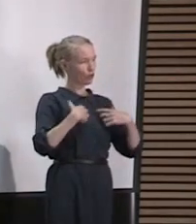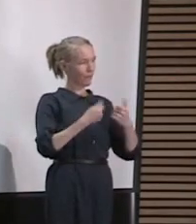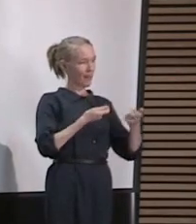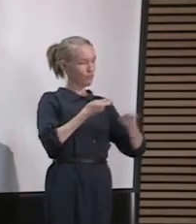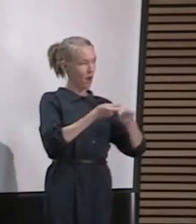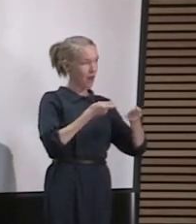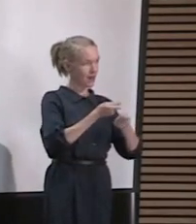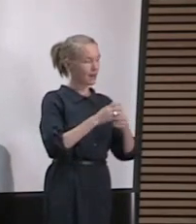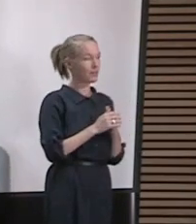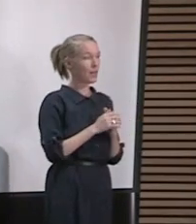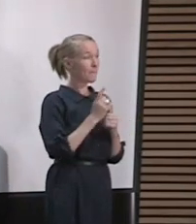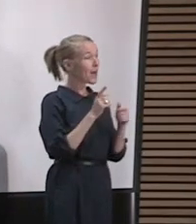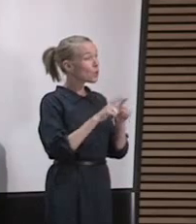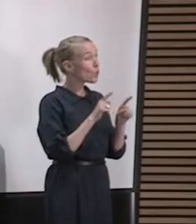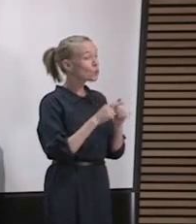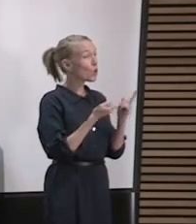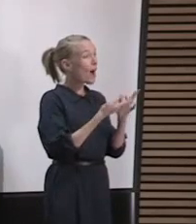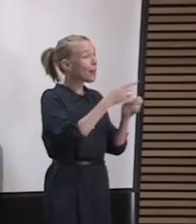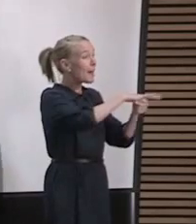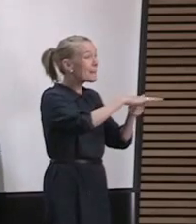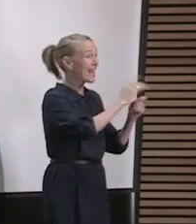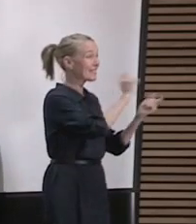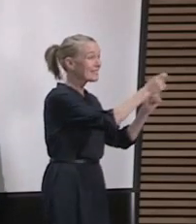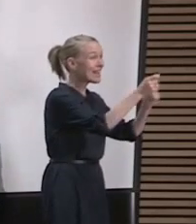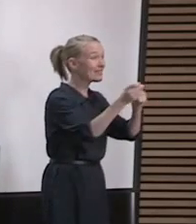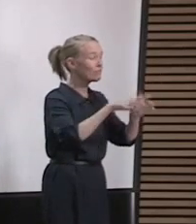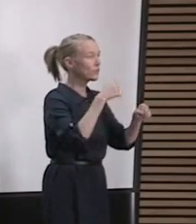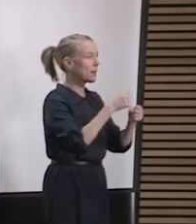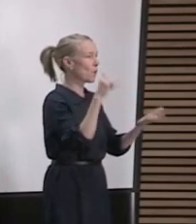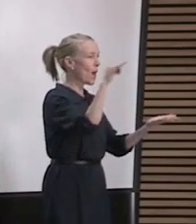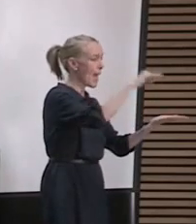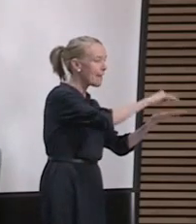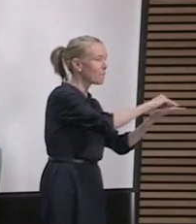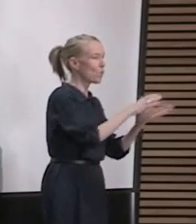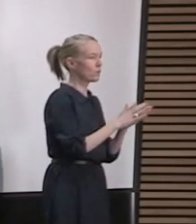community testing, which the health system is responsible